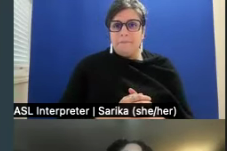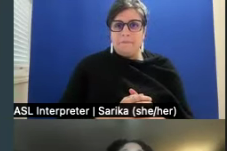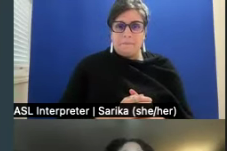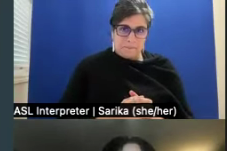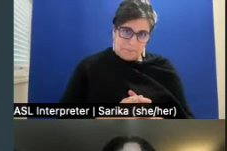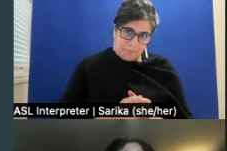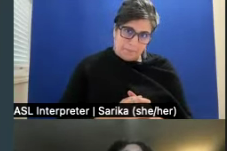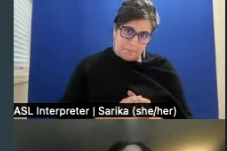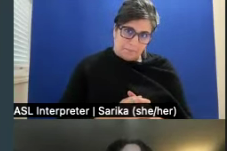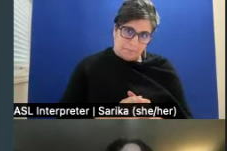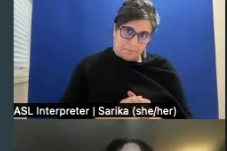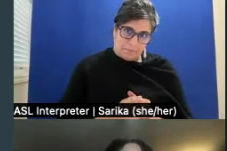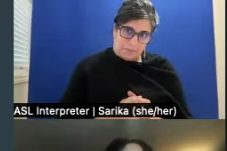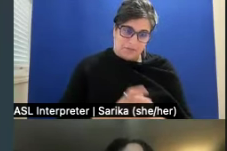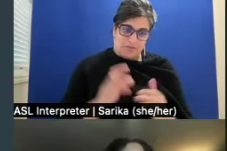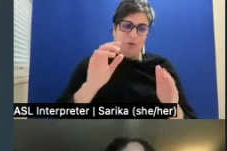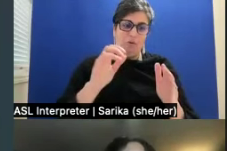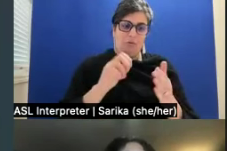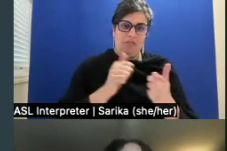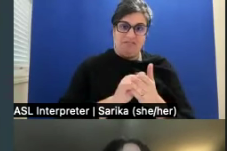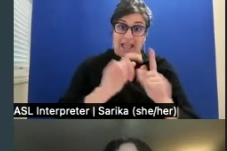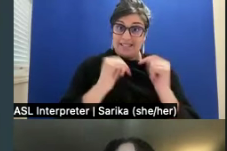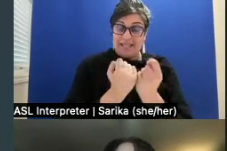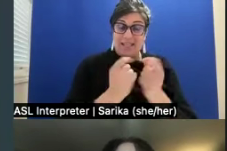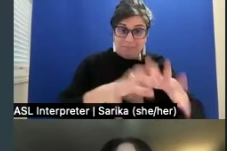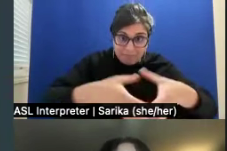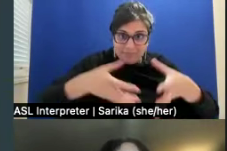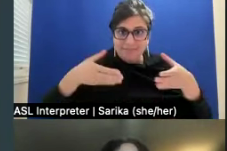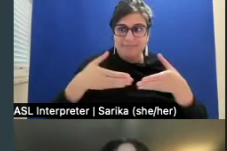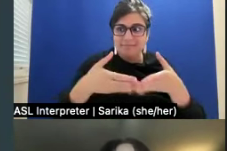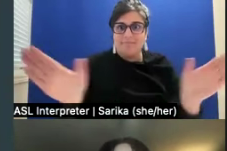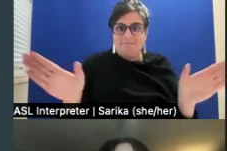opened the circle to engage them as well and kind of capturing these places